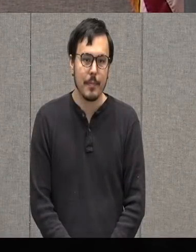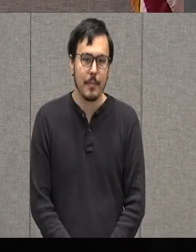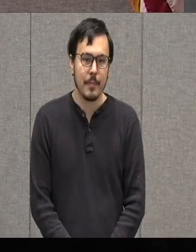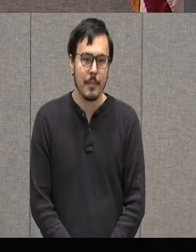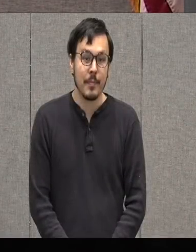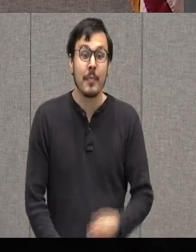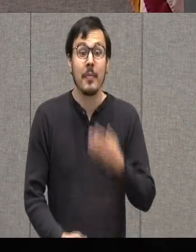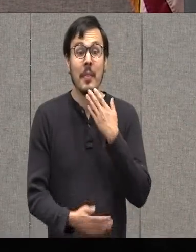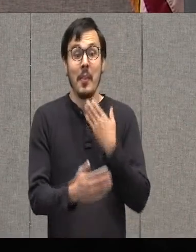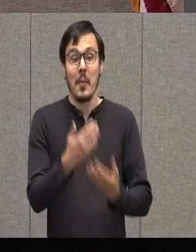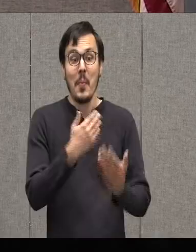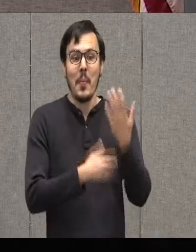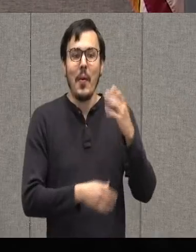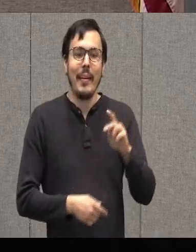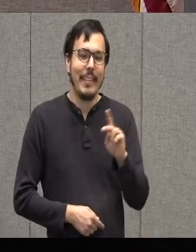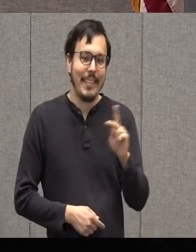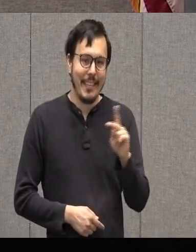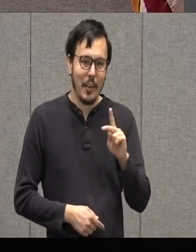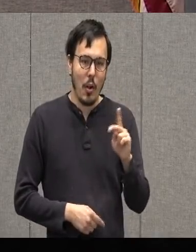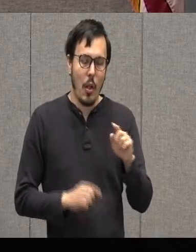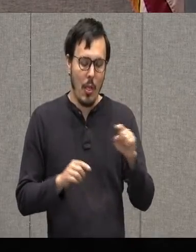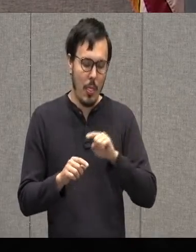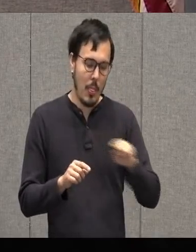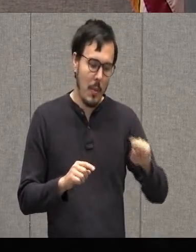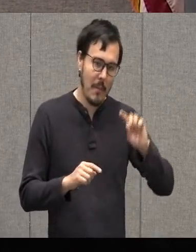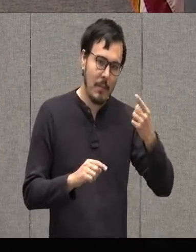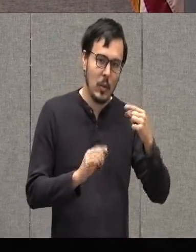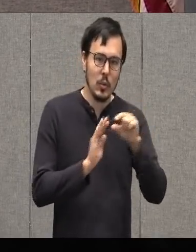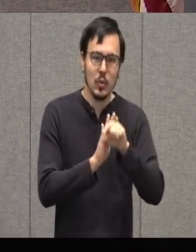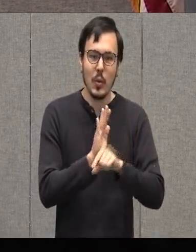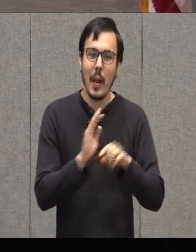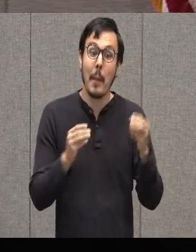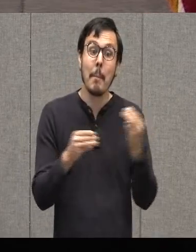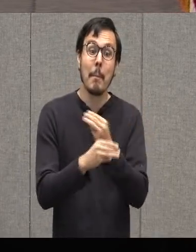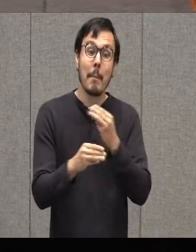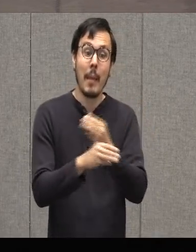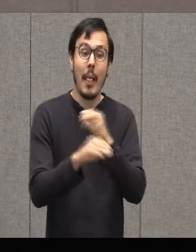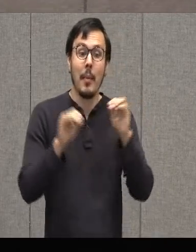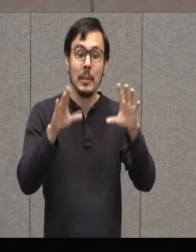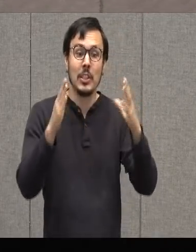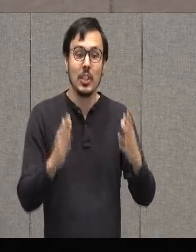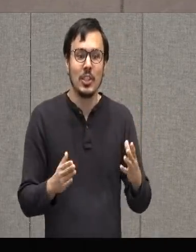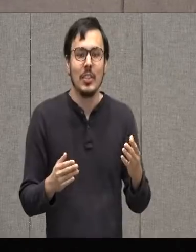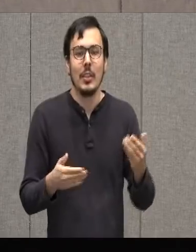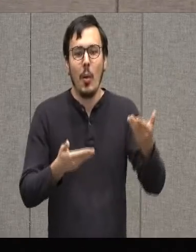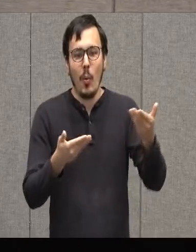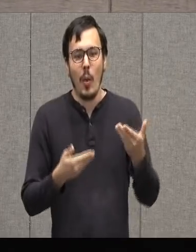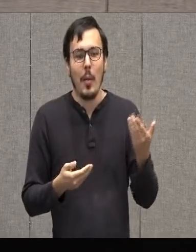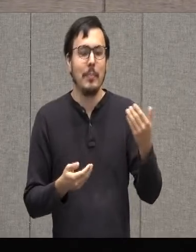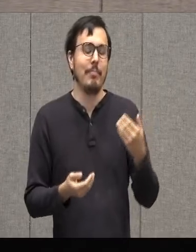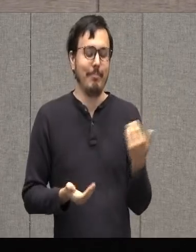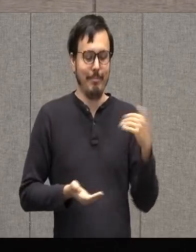Good morning, Kindergarten and first grade mathematicians, and welcome to another exciting day of learning.